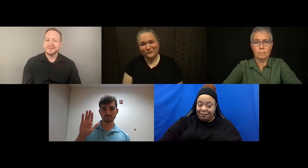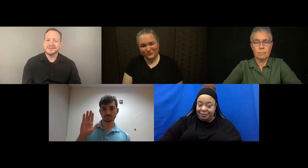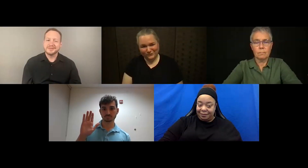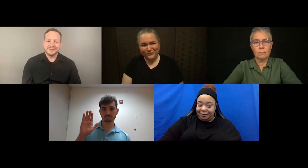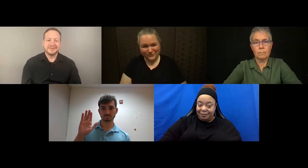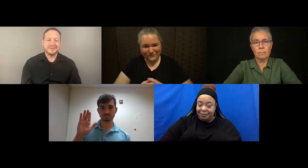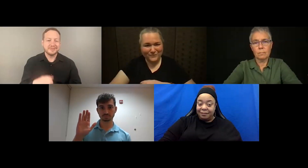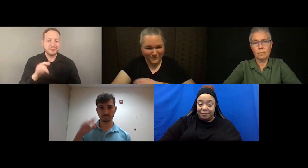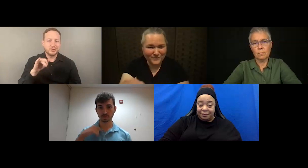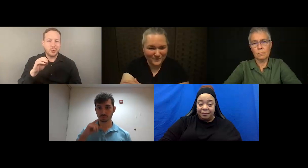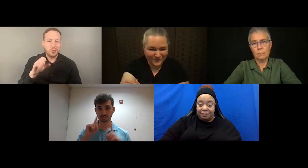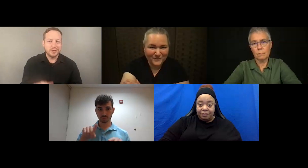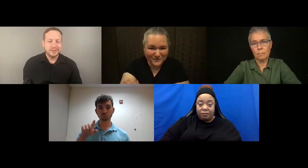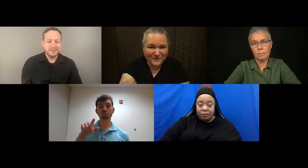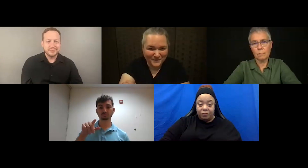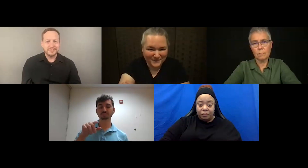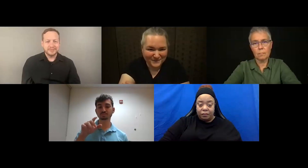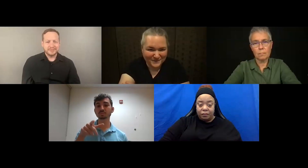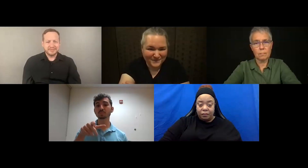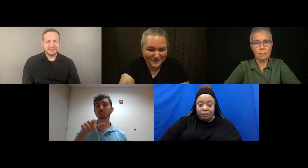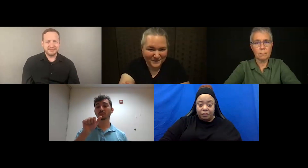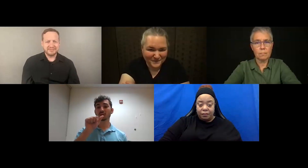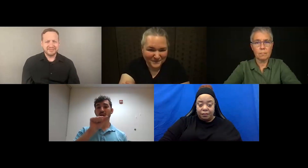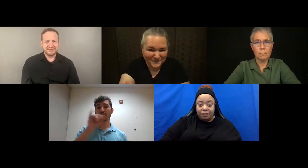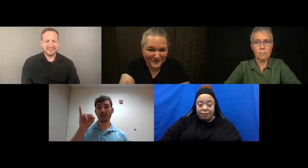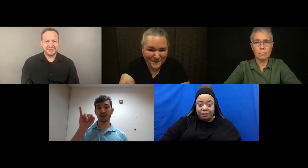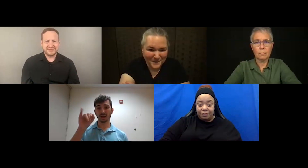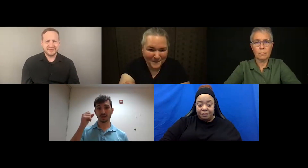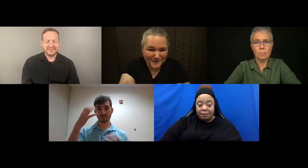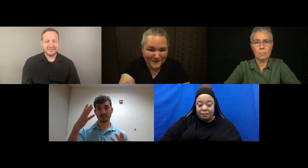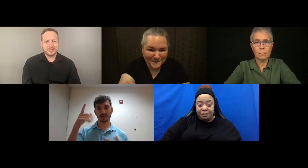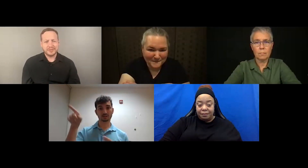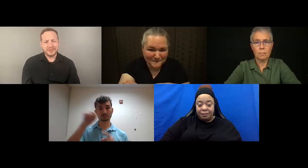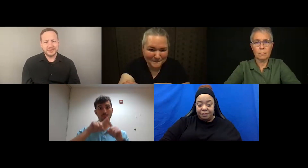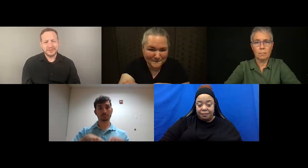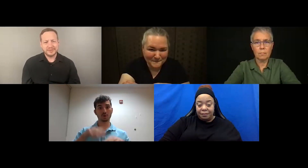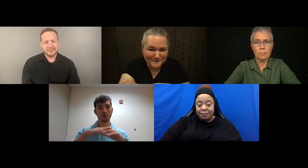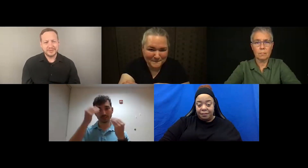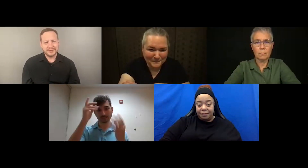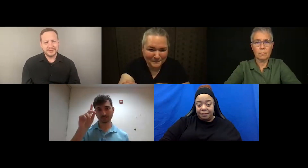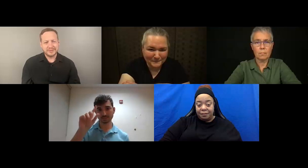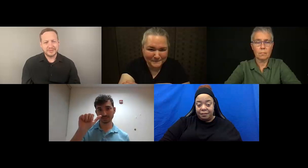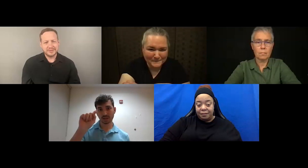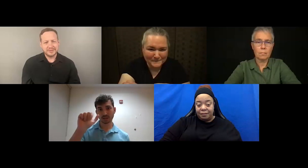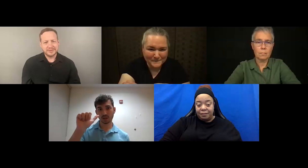we on the brink of? Yoel: I can respond to that. I know for AI, a lot of